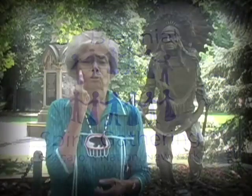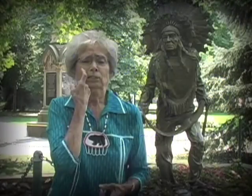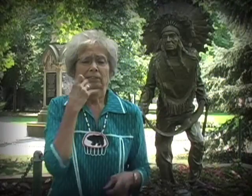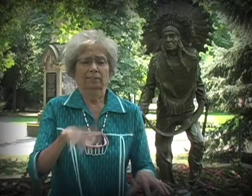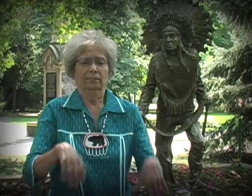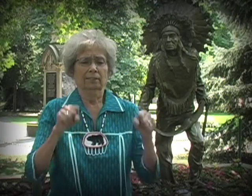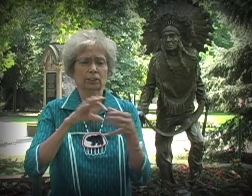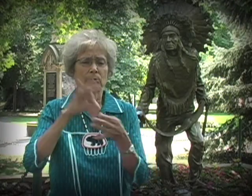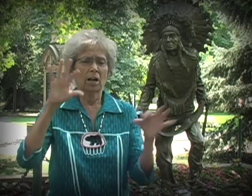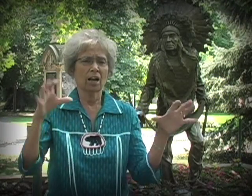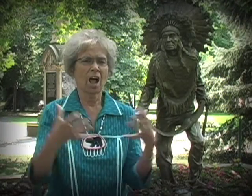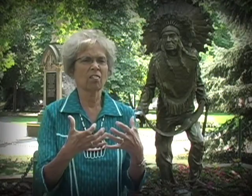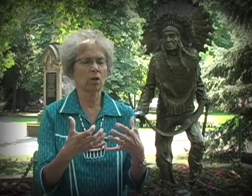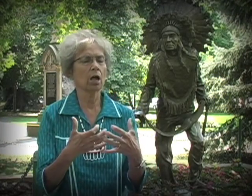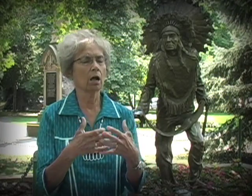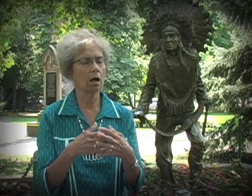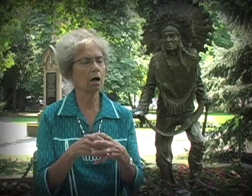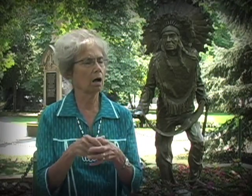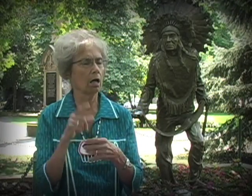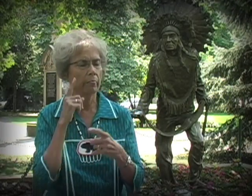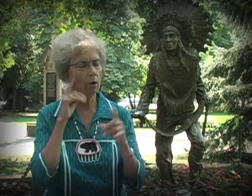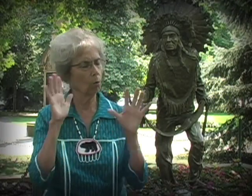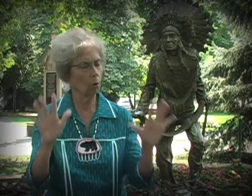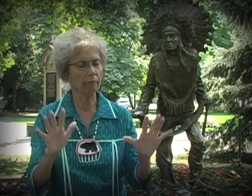I hosted Spirit Gathering.. Wow, it was wonderful!